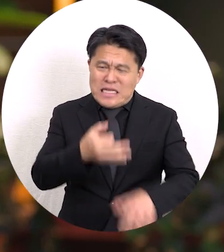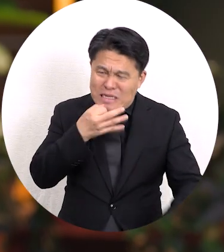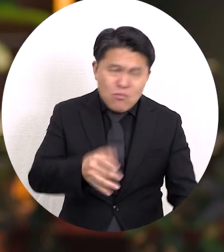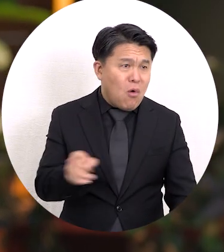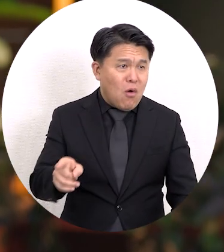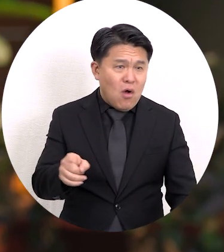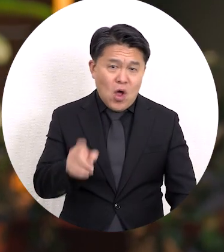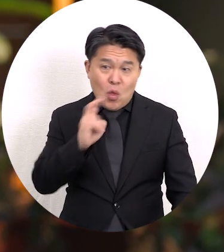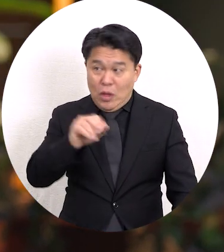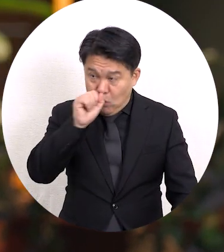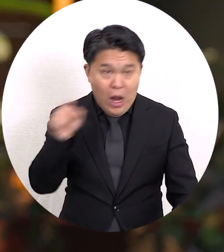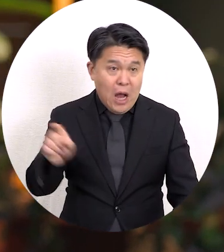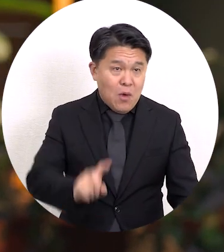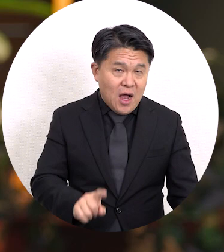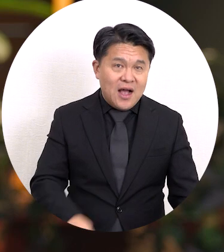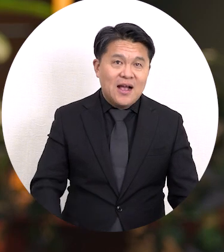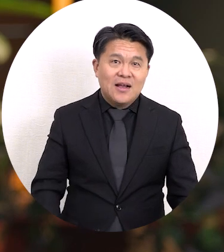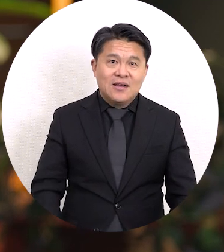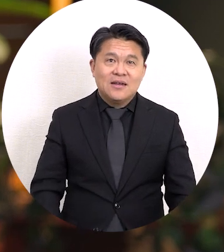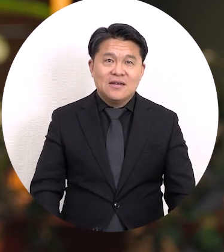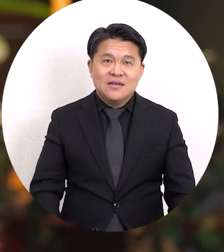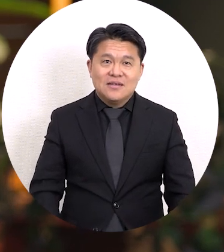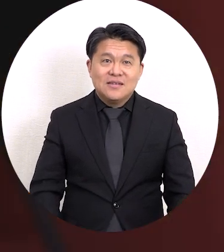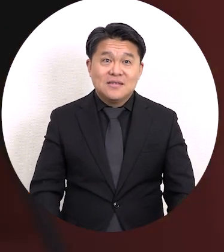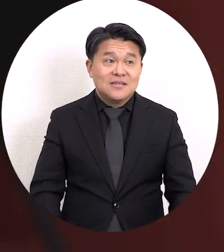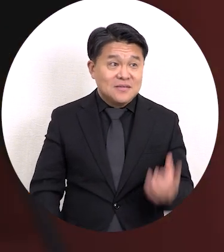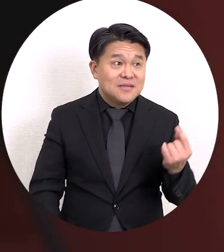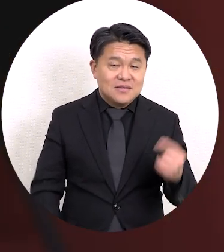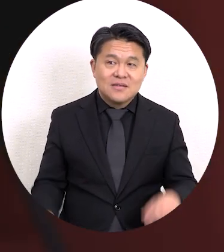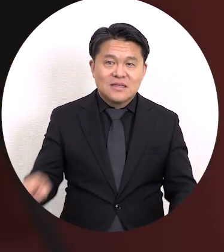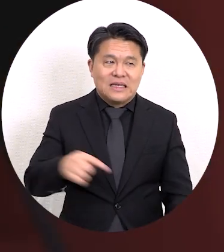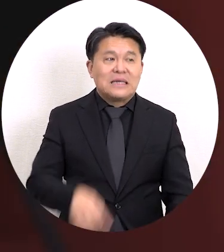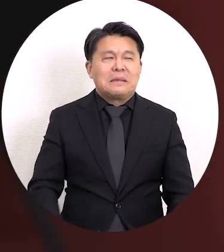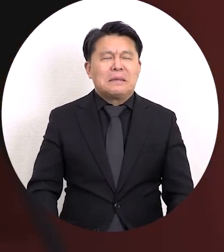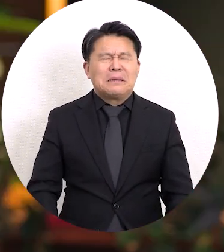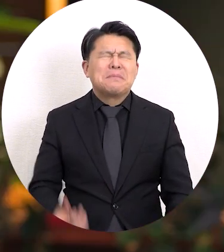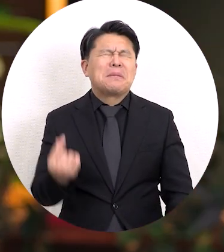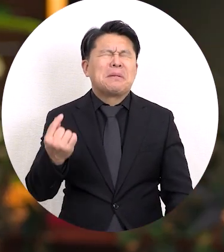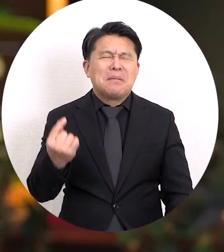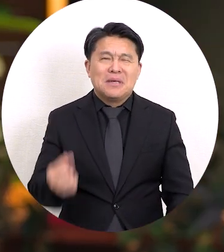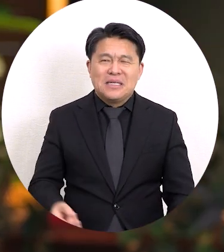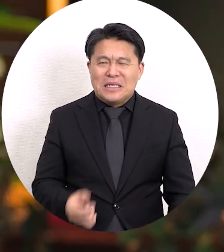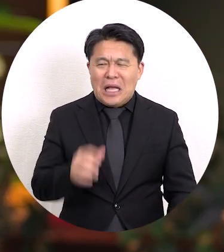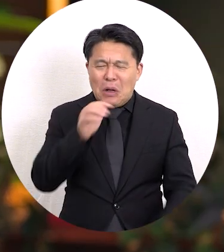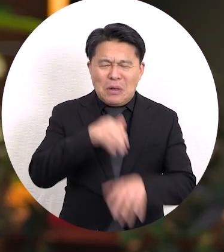to play this kind of music?" So, the people there all know. The reason for playing this kind of music is that